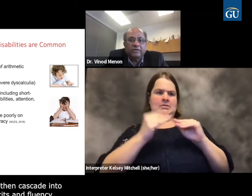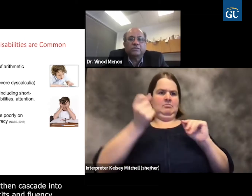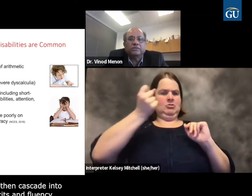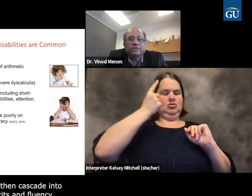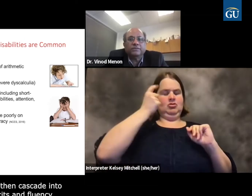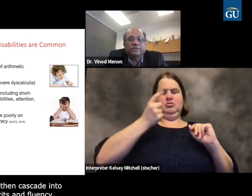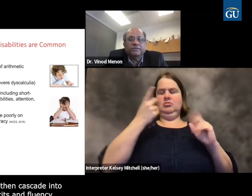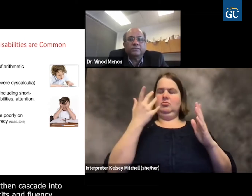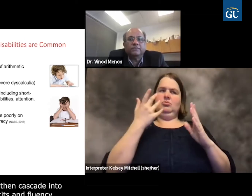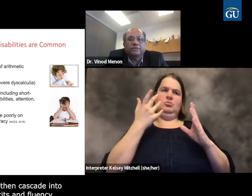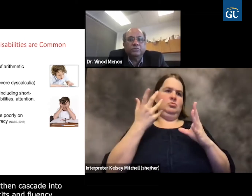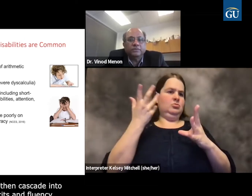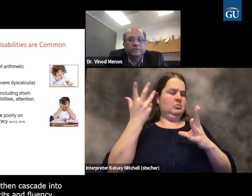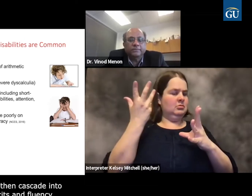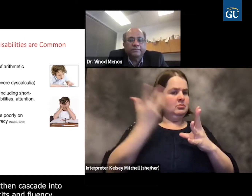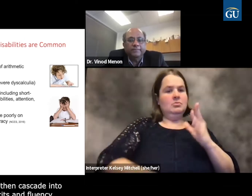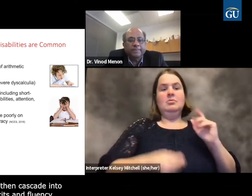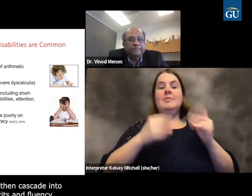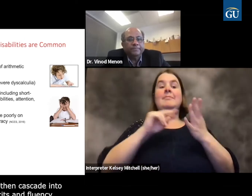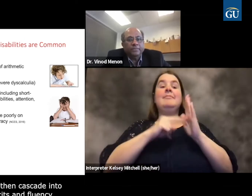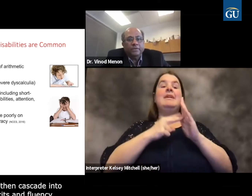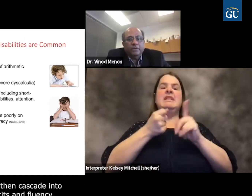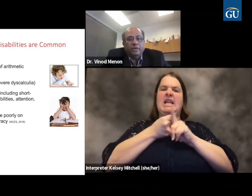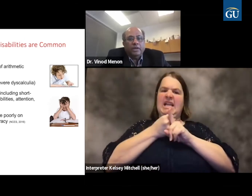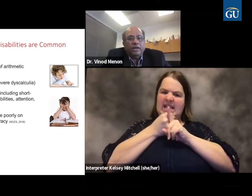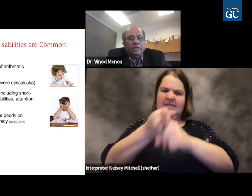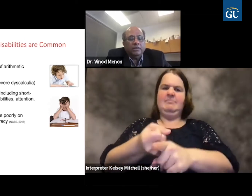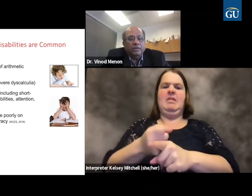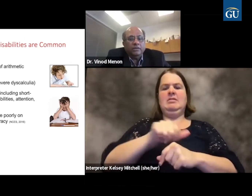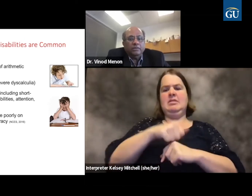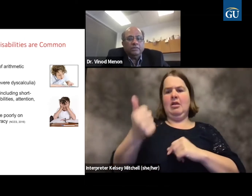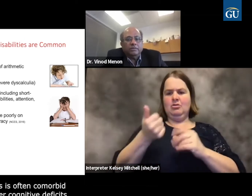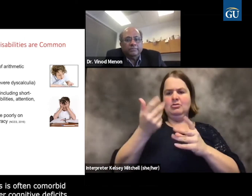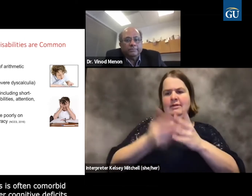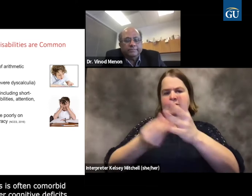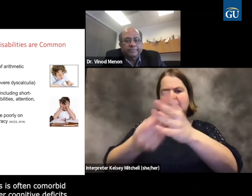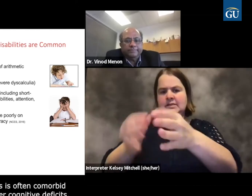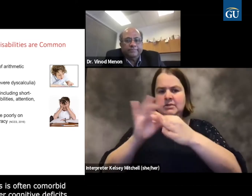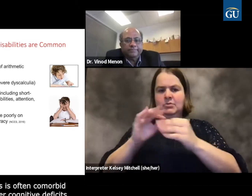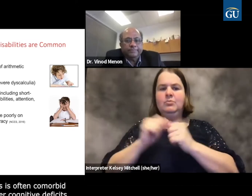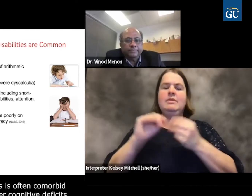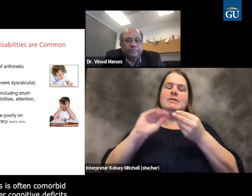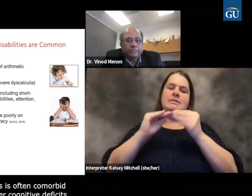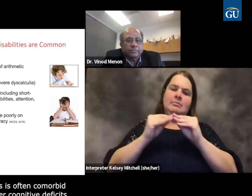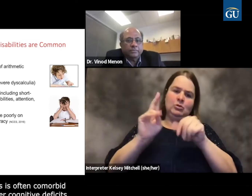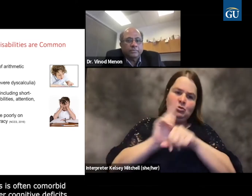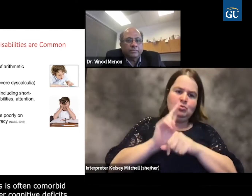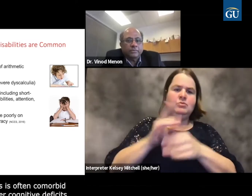then cascades into deficits and fluency and